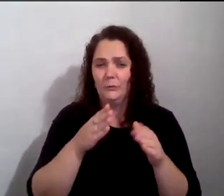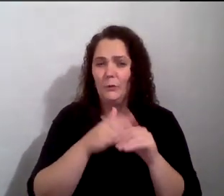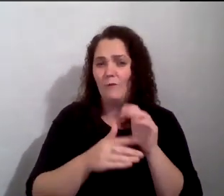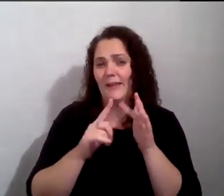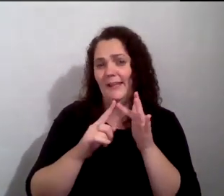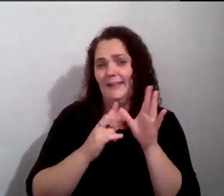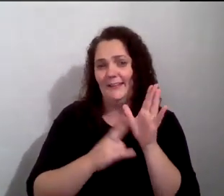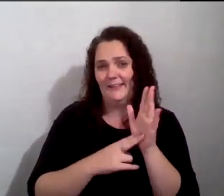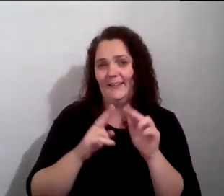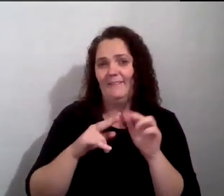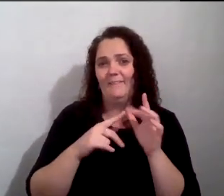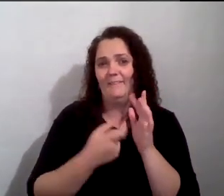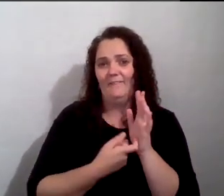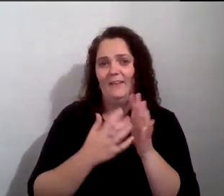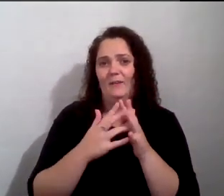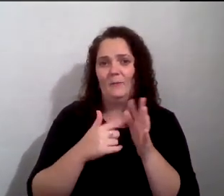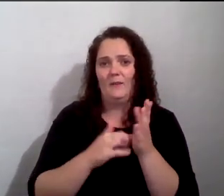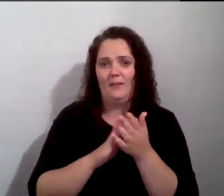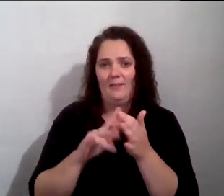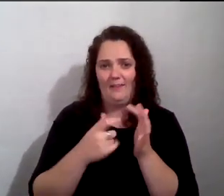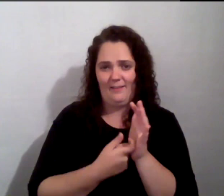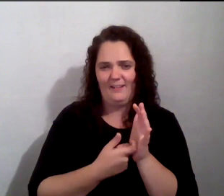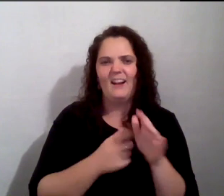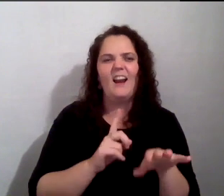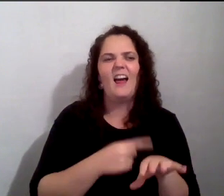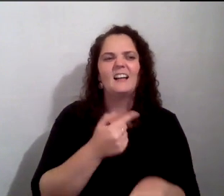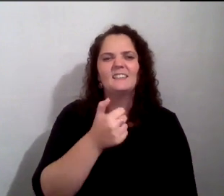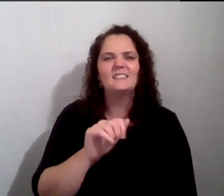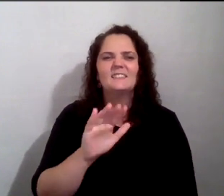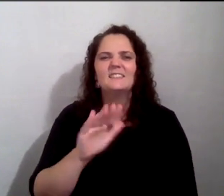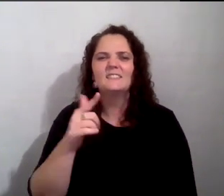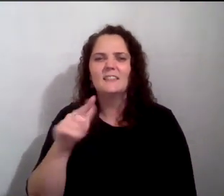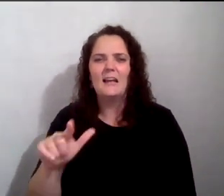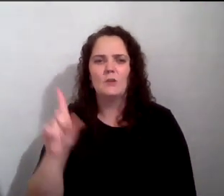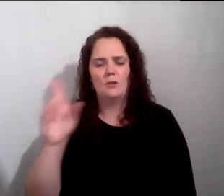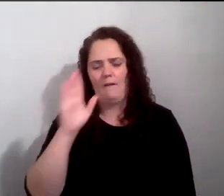purely abstract work before moving back into figurative motifs.